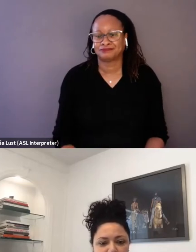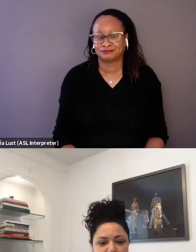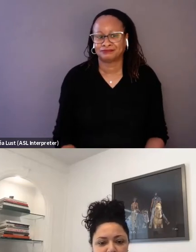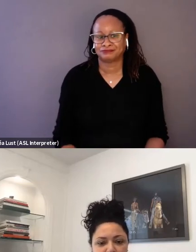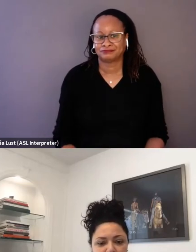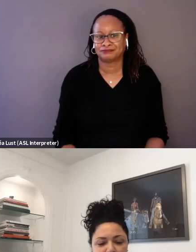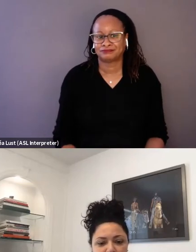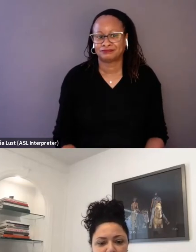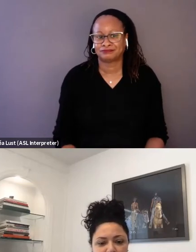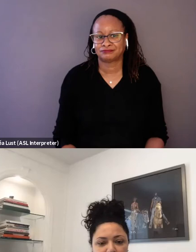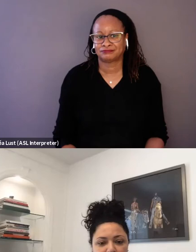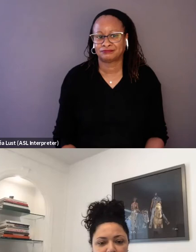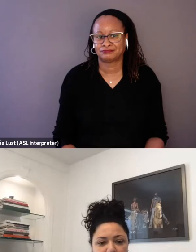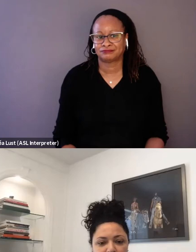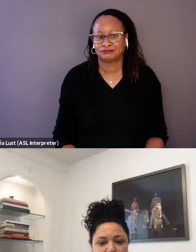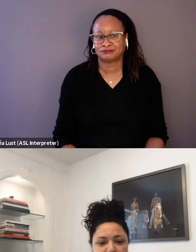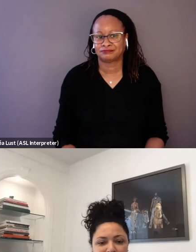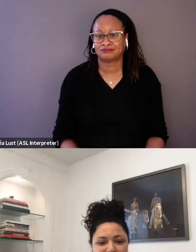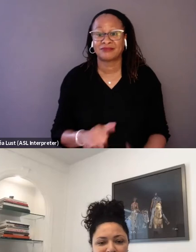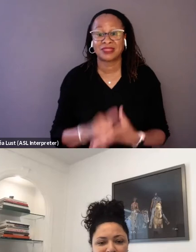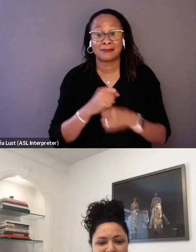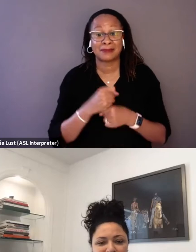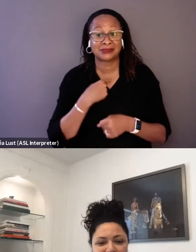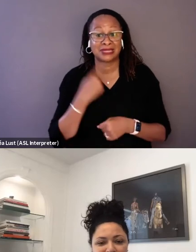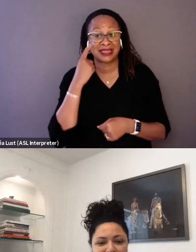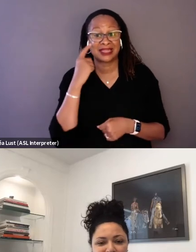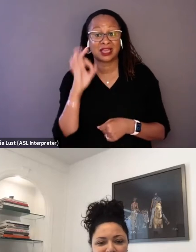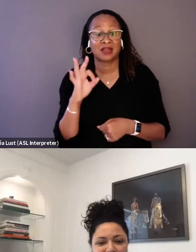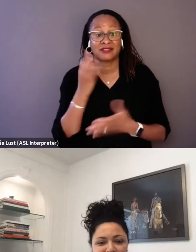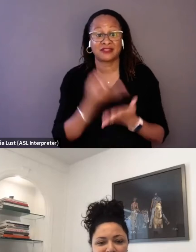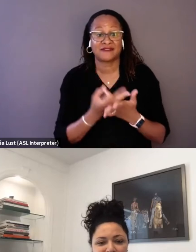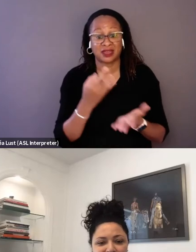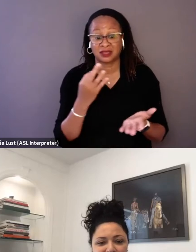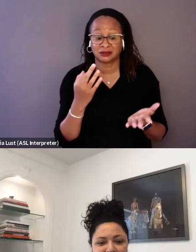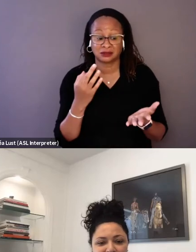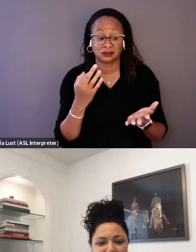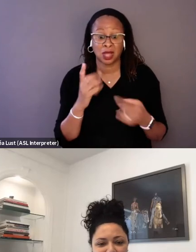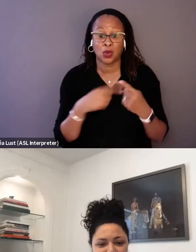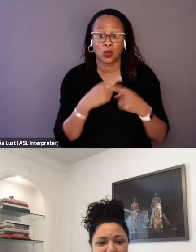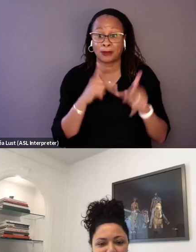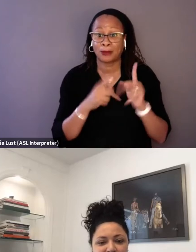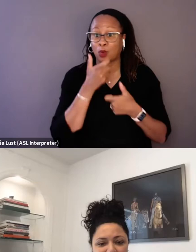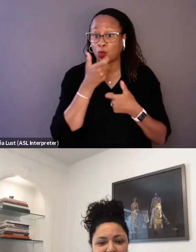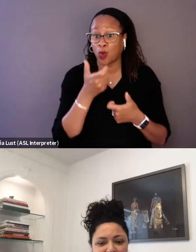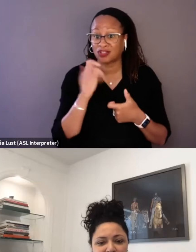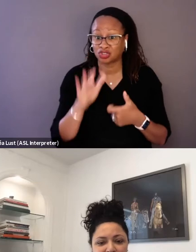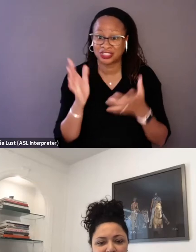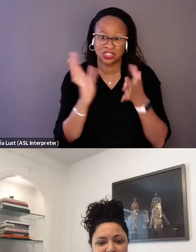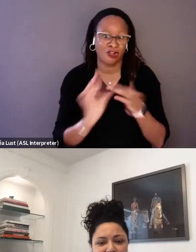That makes me think of, you know the fact that when folks watch this conversation,